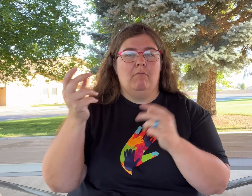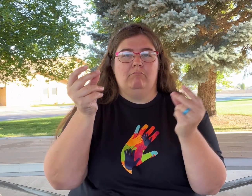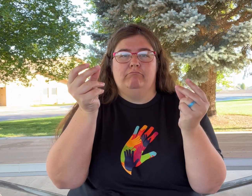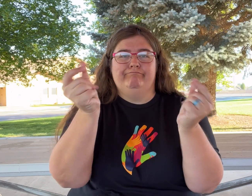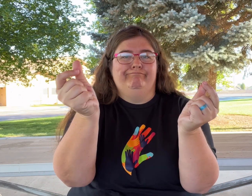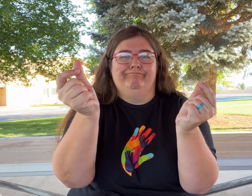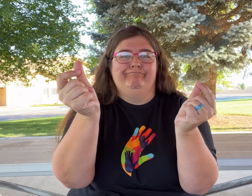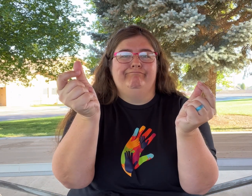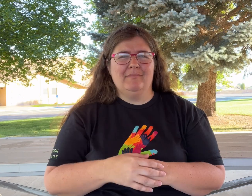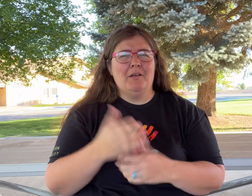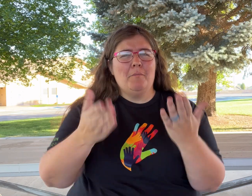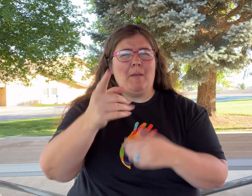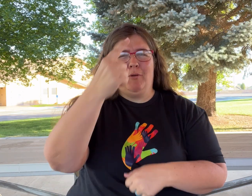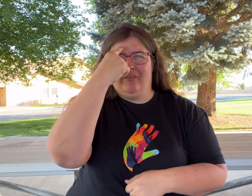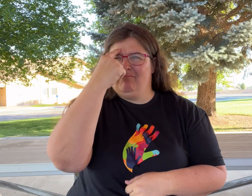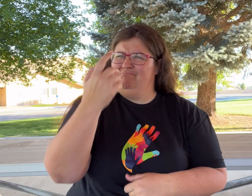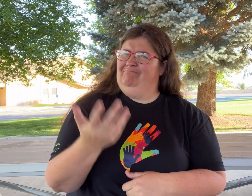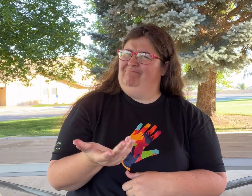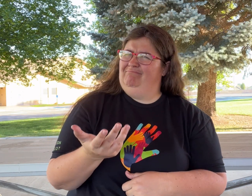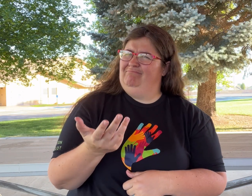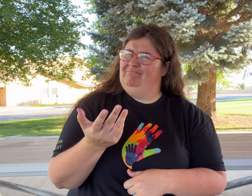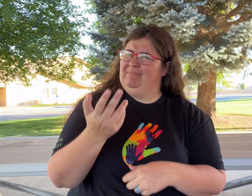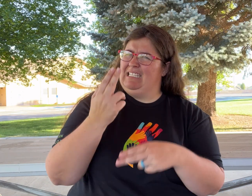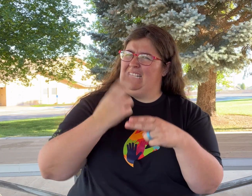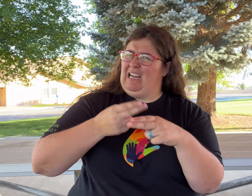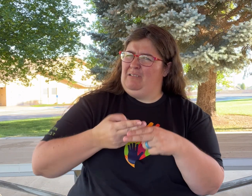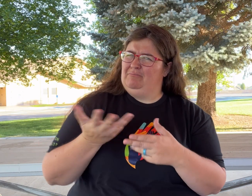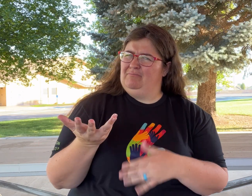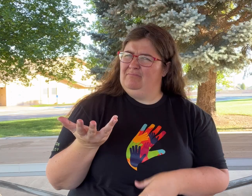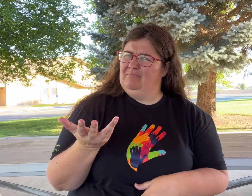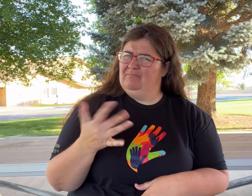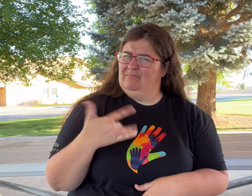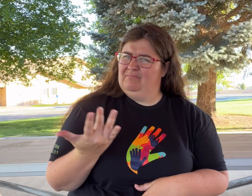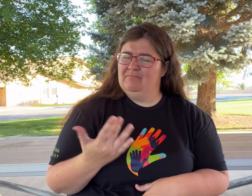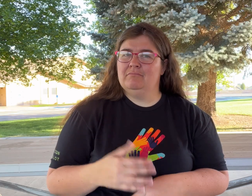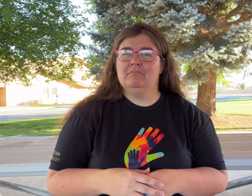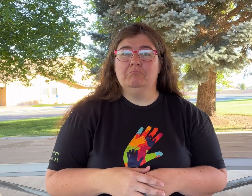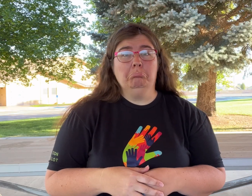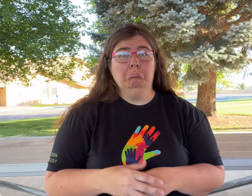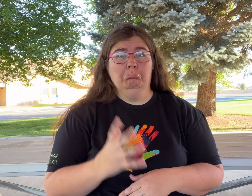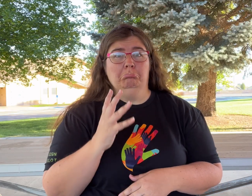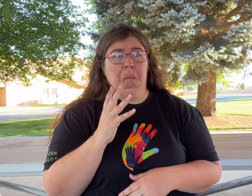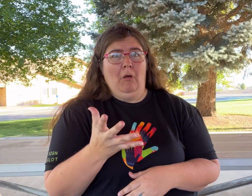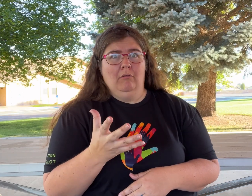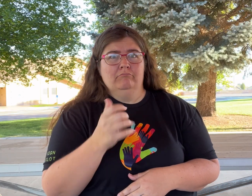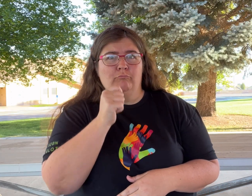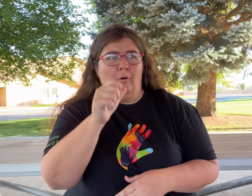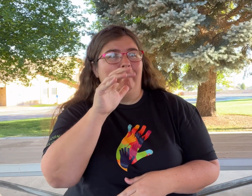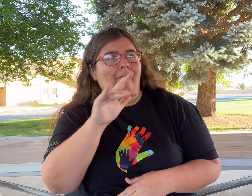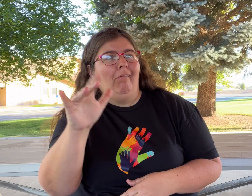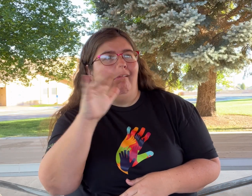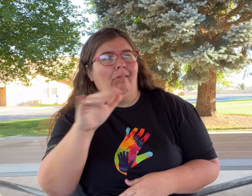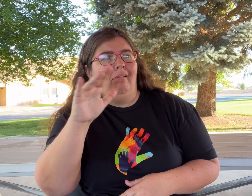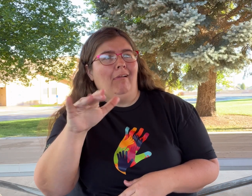fingerspelling be the first to go. Maybe you're thinking, "But how would we do names?" Oh, we'd be